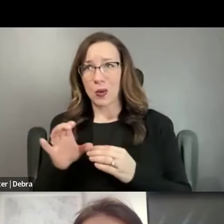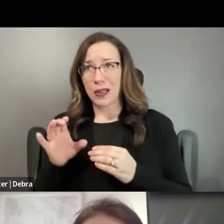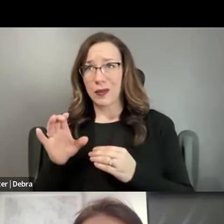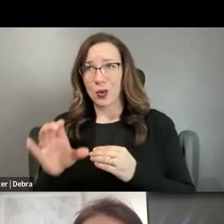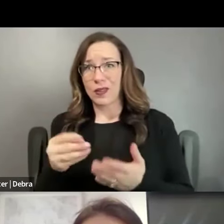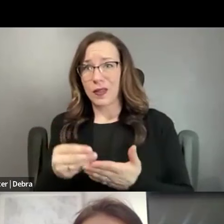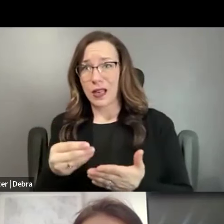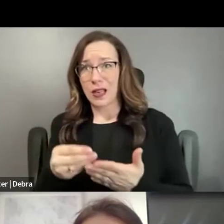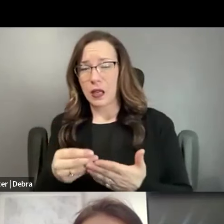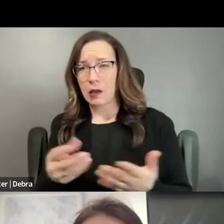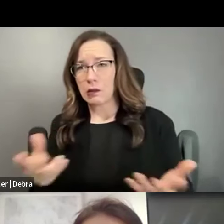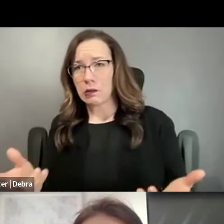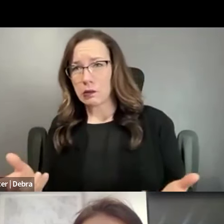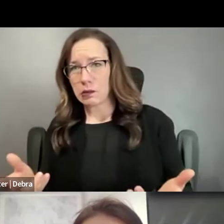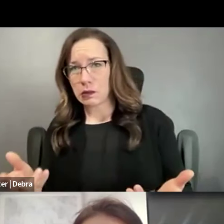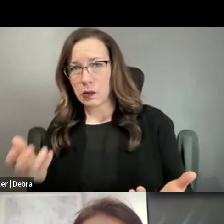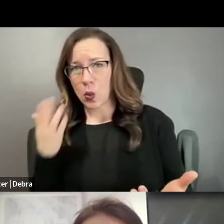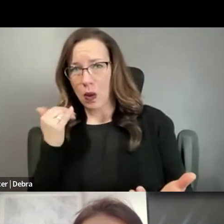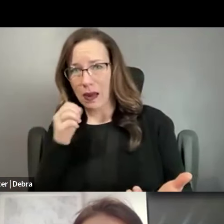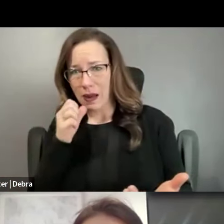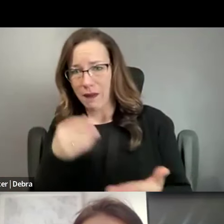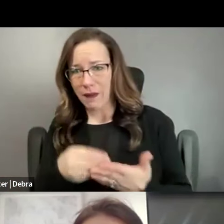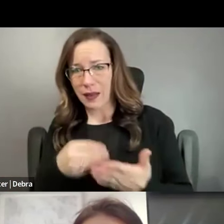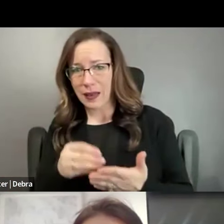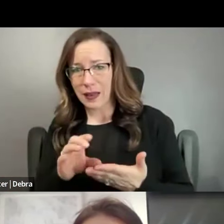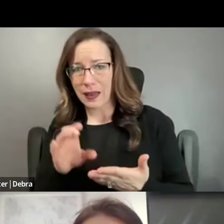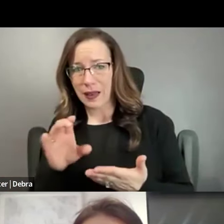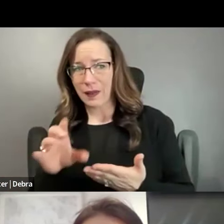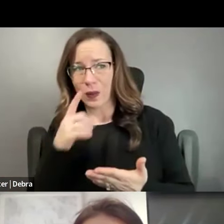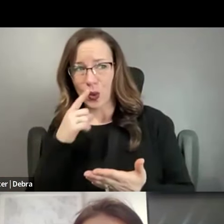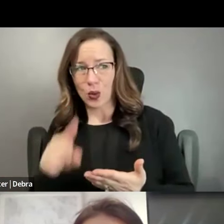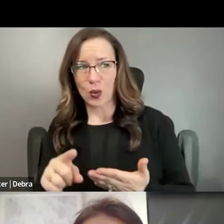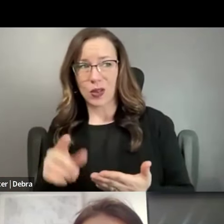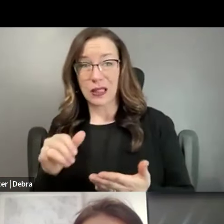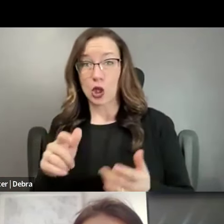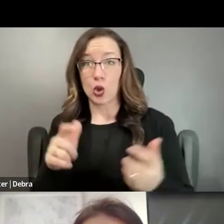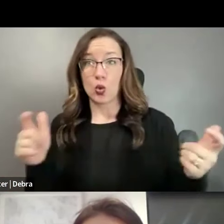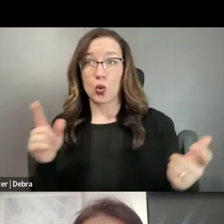And why isn't there funding for you? That is probably a huge question that you grapple with every day.